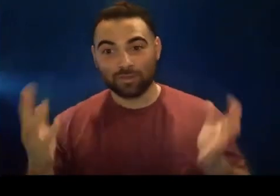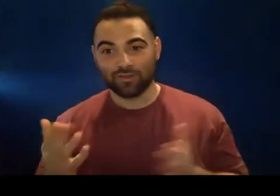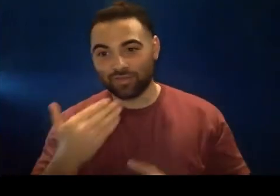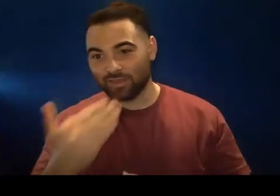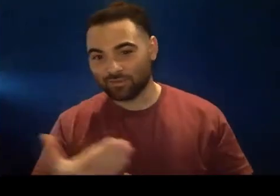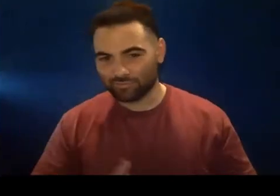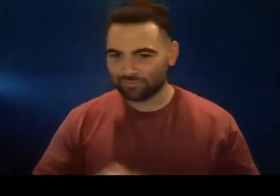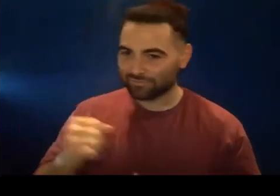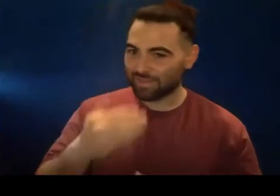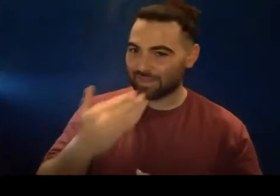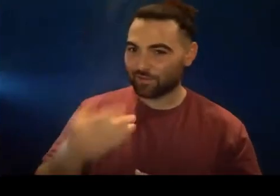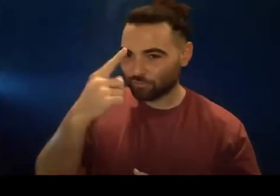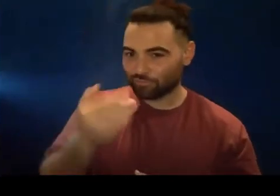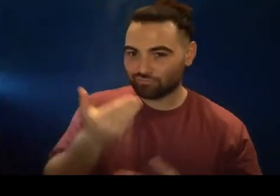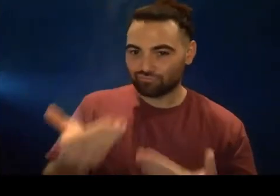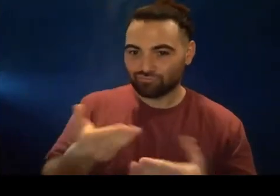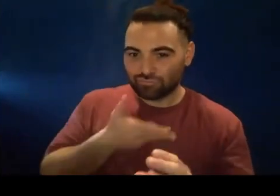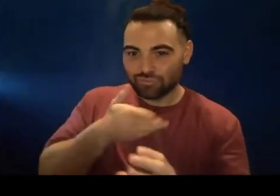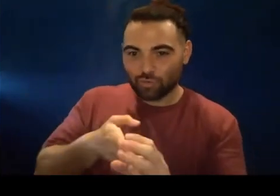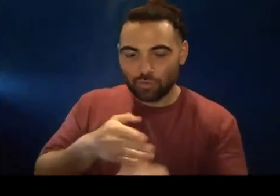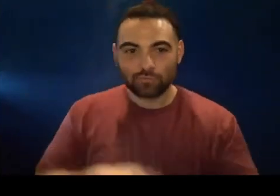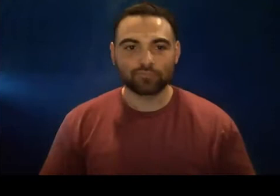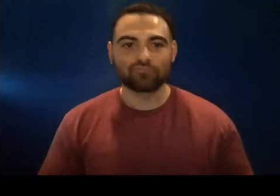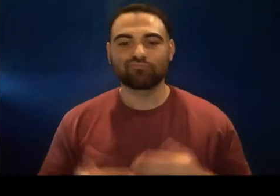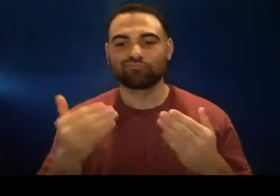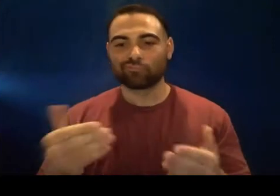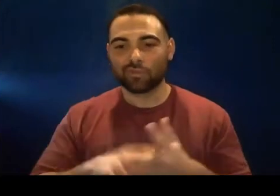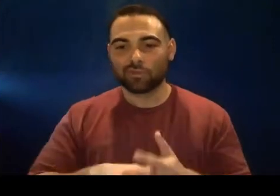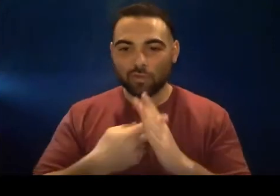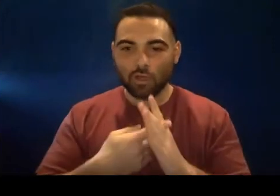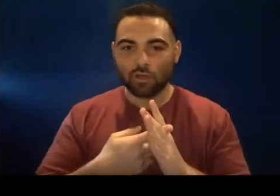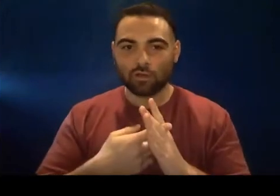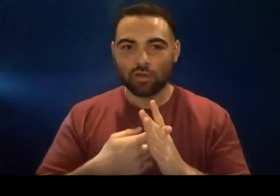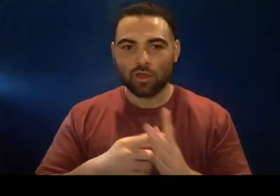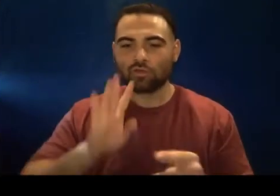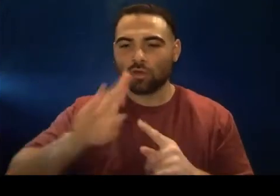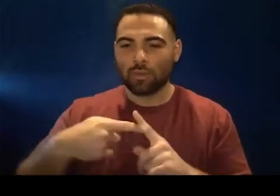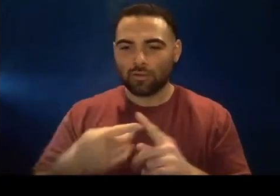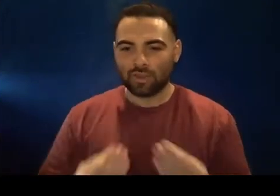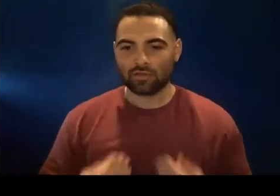Yeah, thanks for having us. So let's start by just talking about the inspiration for this film.